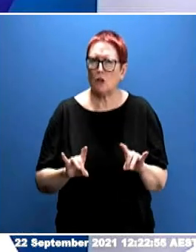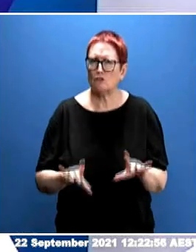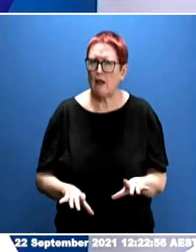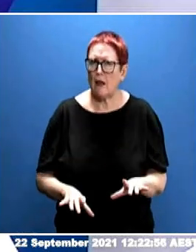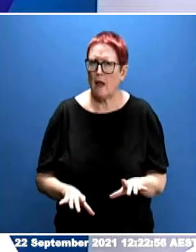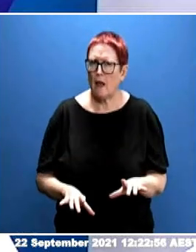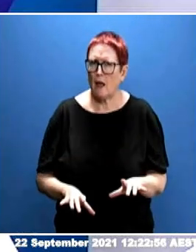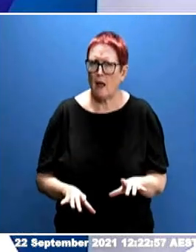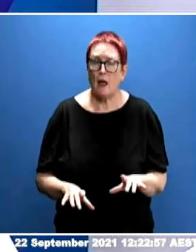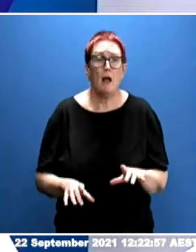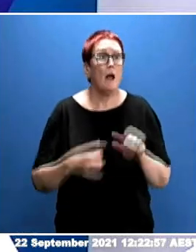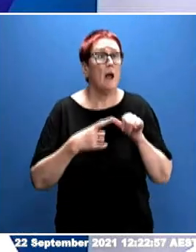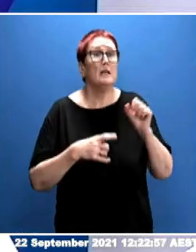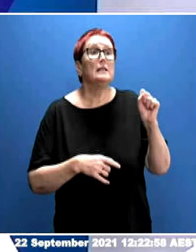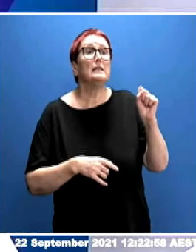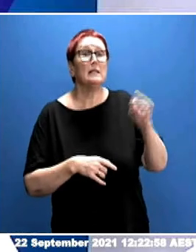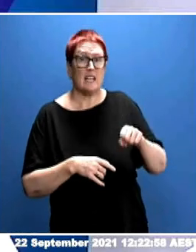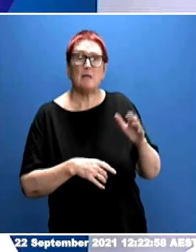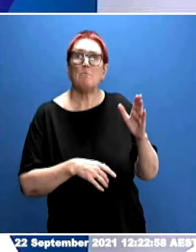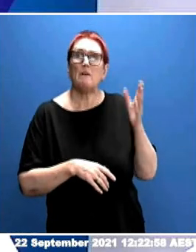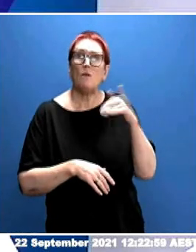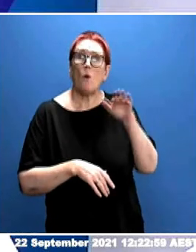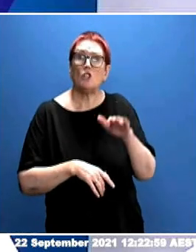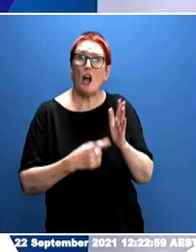That was an exhibit in the Child RM inquest, but I haven't reviewed